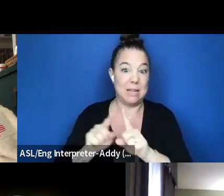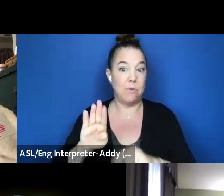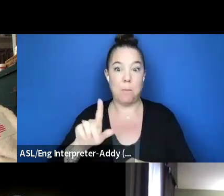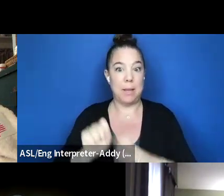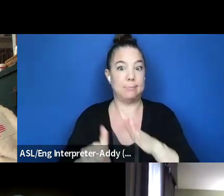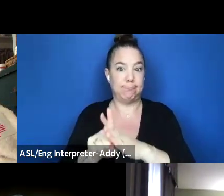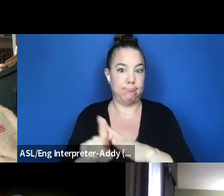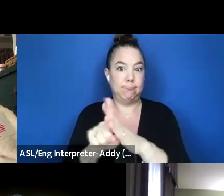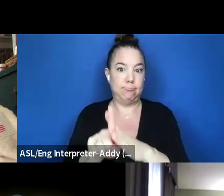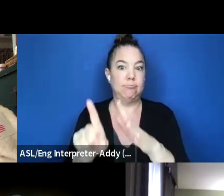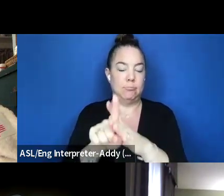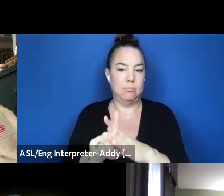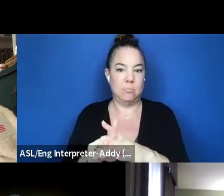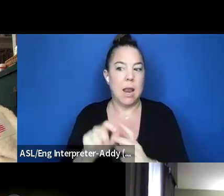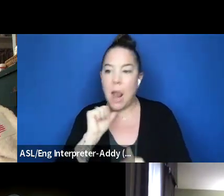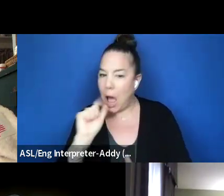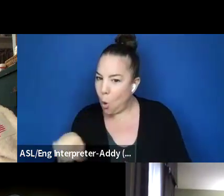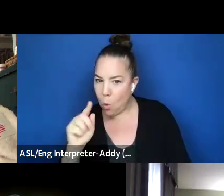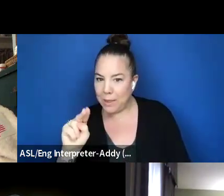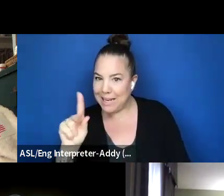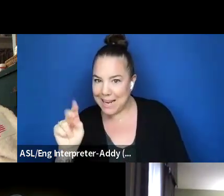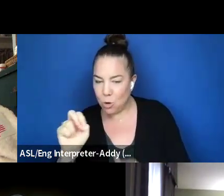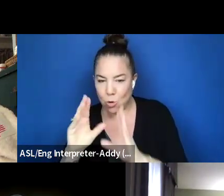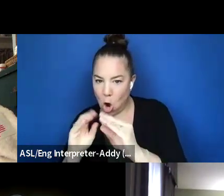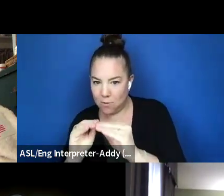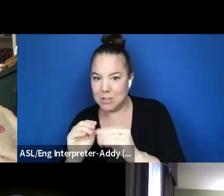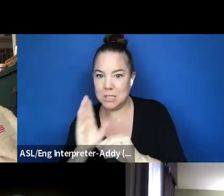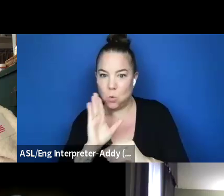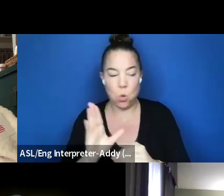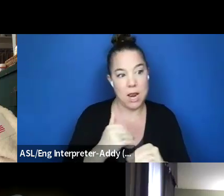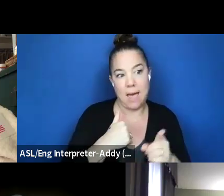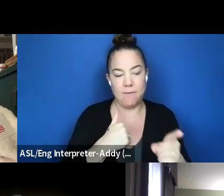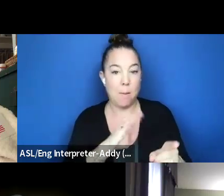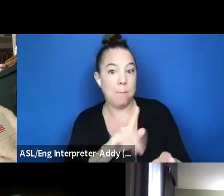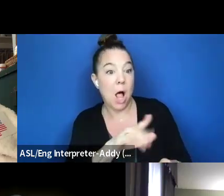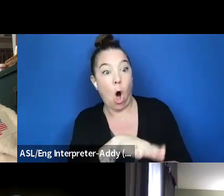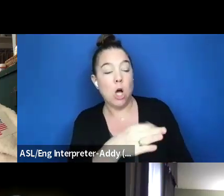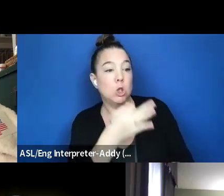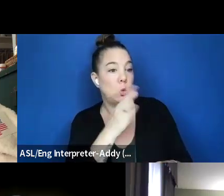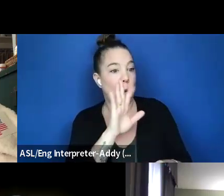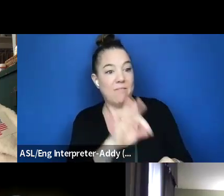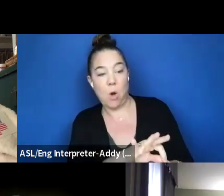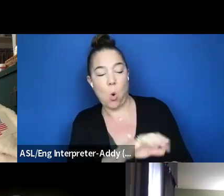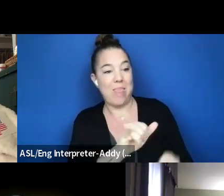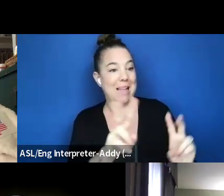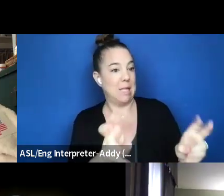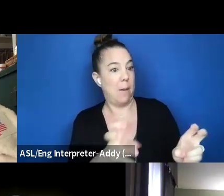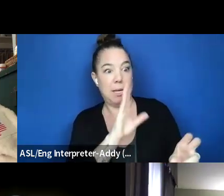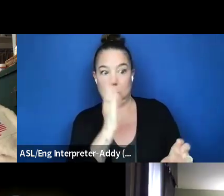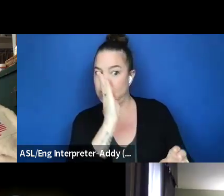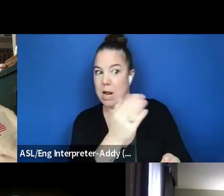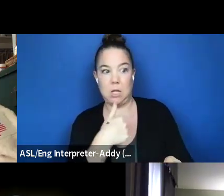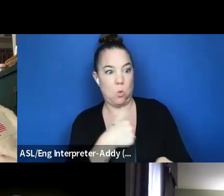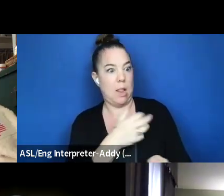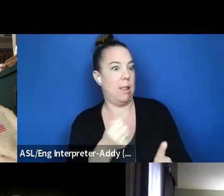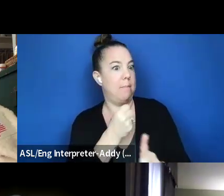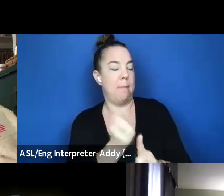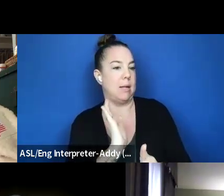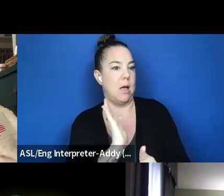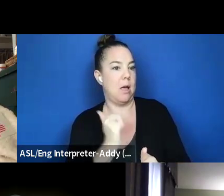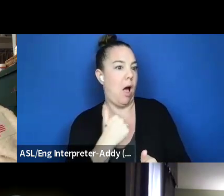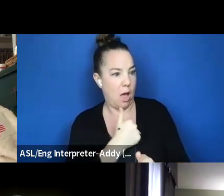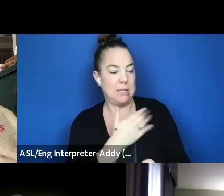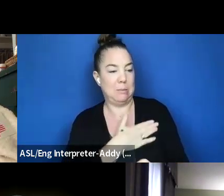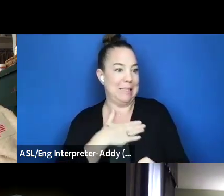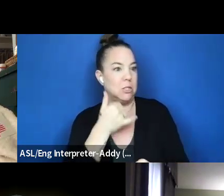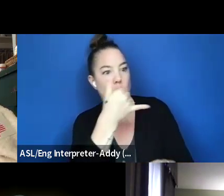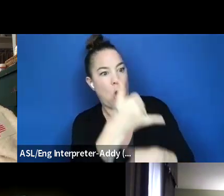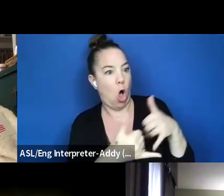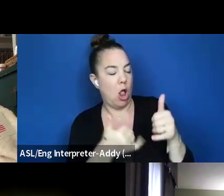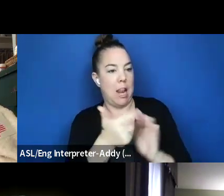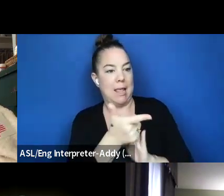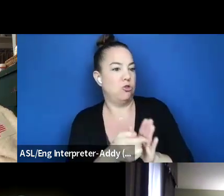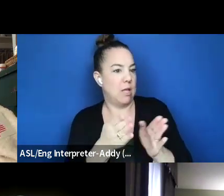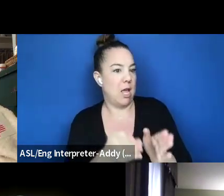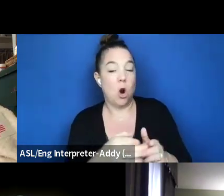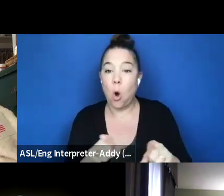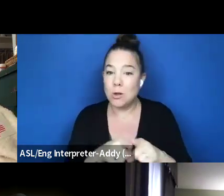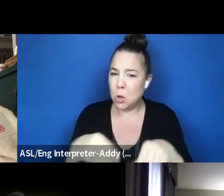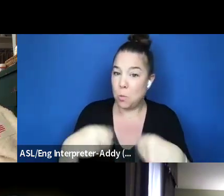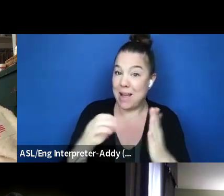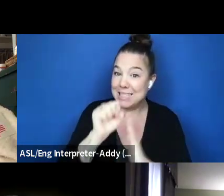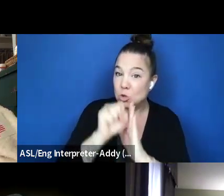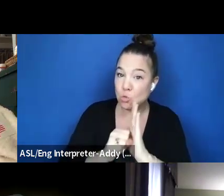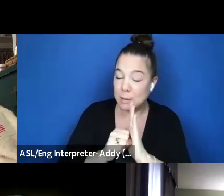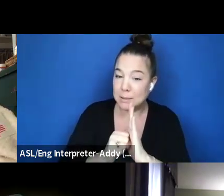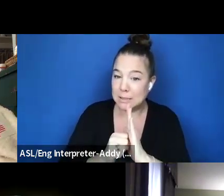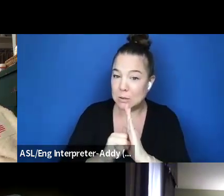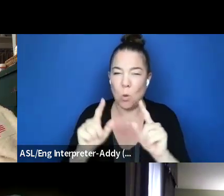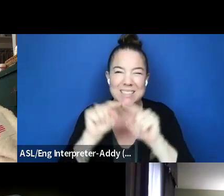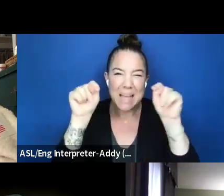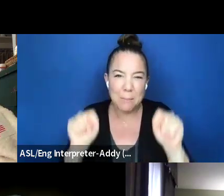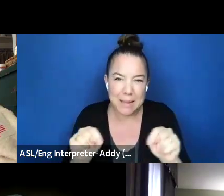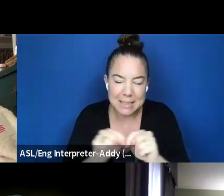Leelynn Brady: the the Nickel Conference is like, Hey, this is coming up. They're about to vote on it. Or this is a topic that's gonna directly affect us. Call to your legislators. They would even give us like a script or a a template that you can use